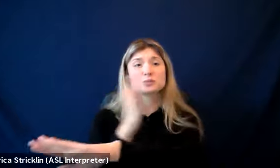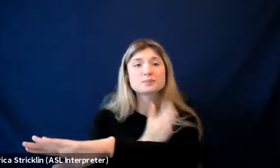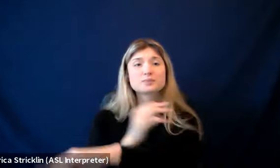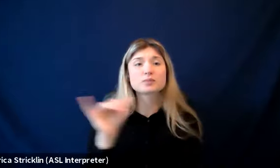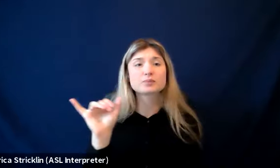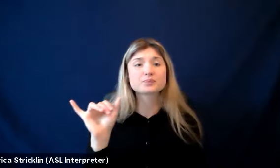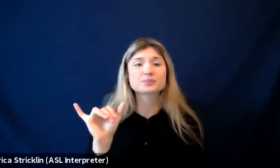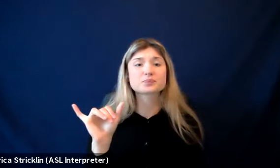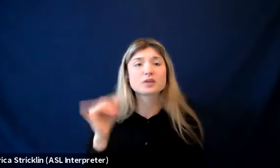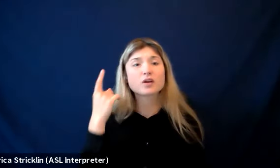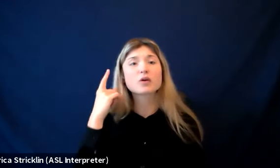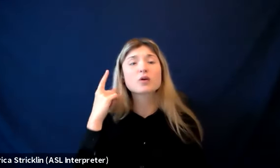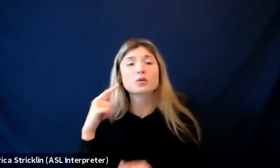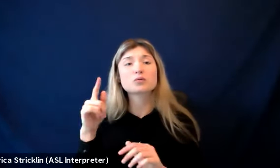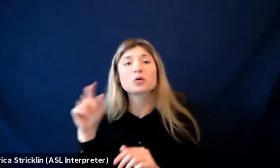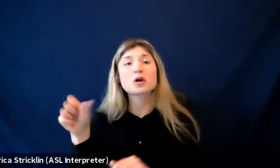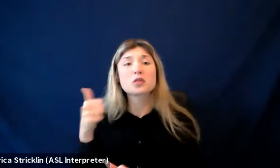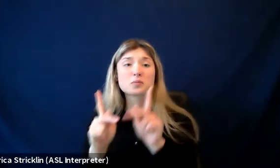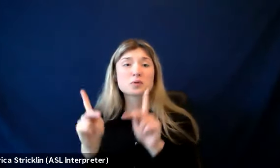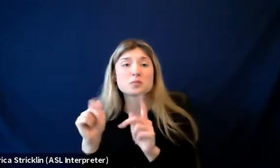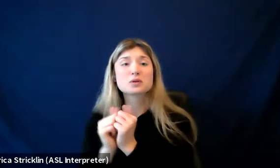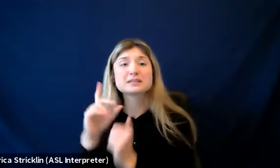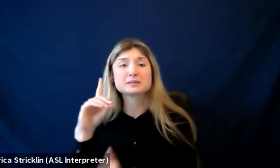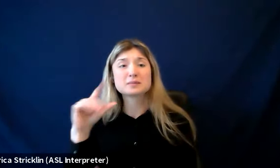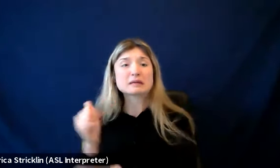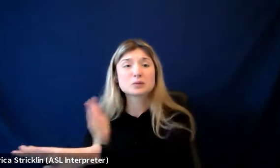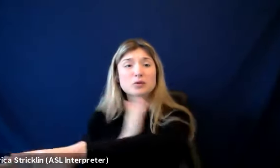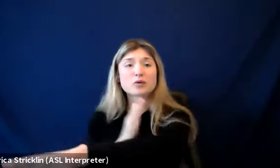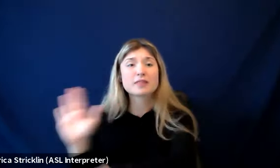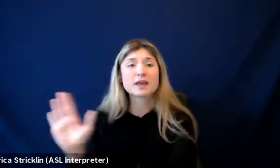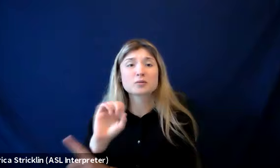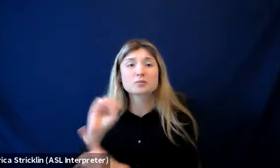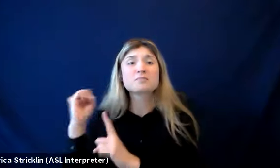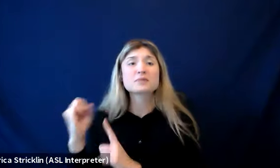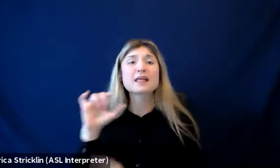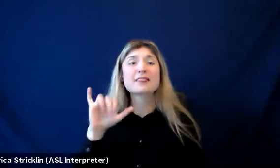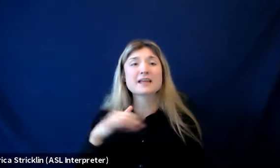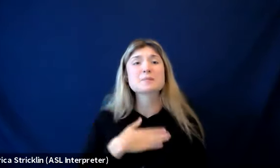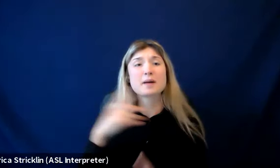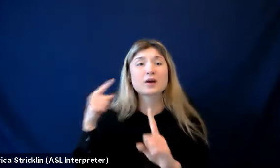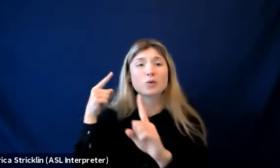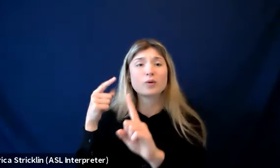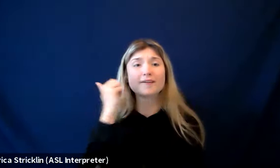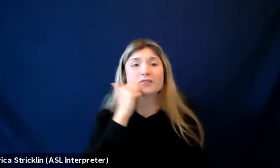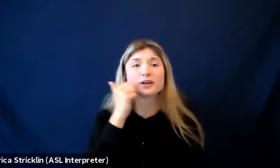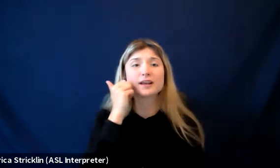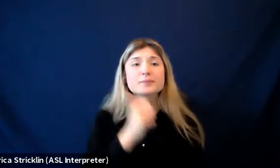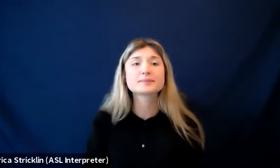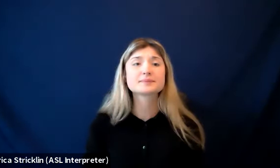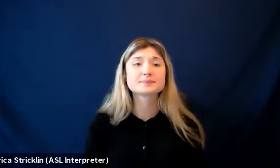For people with disability. And that's what I really try to do every day.